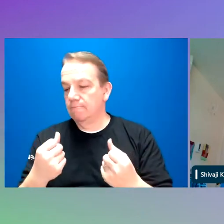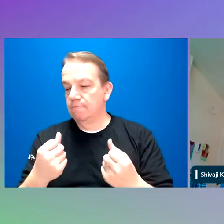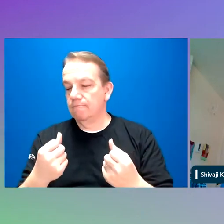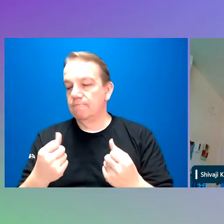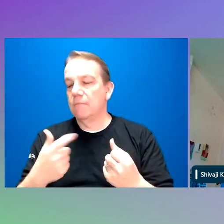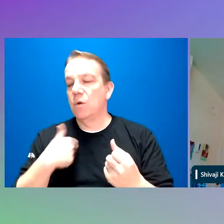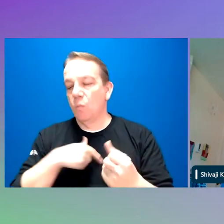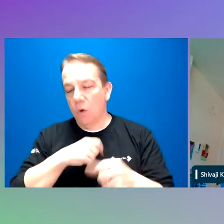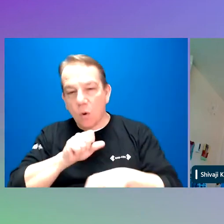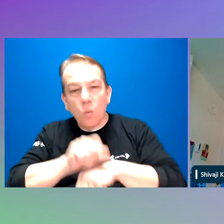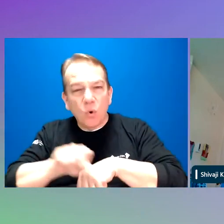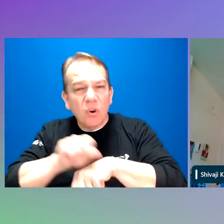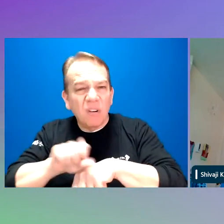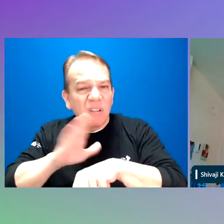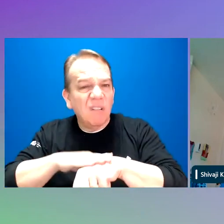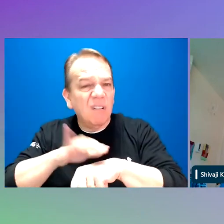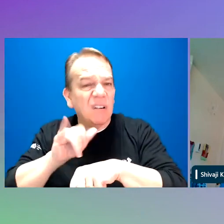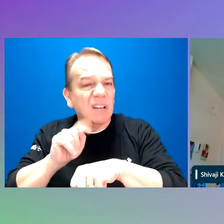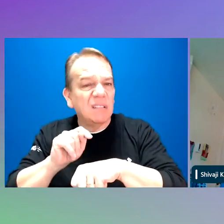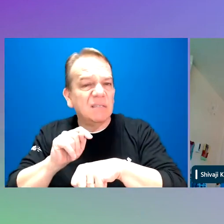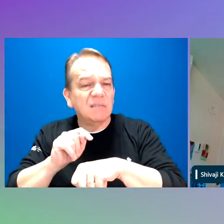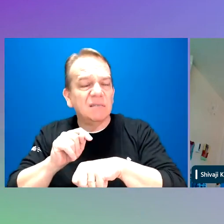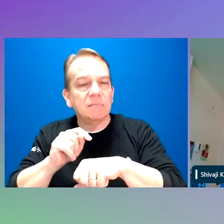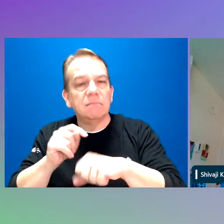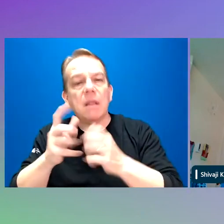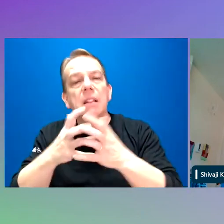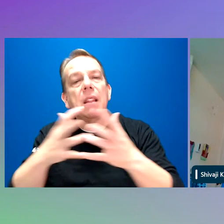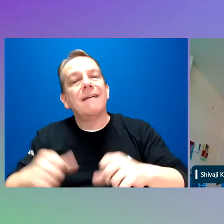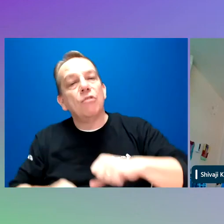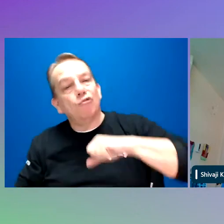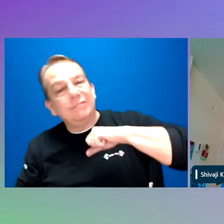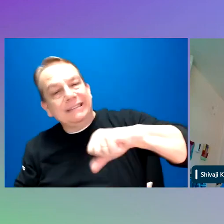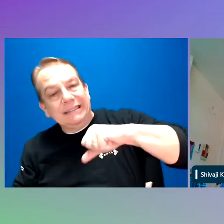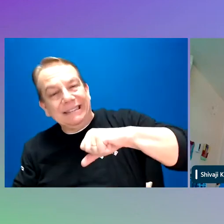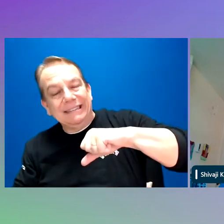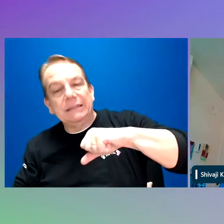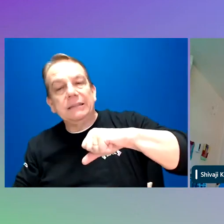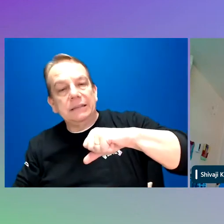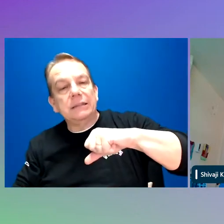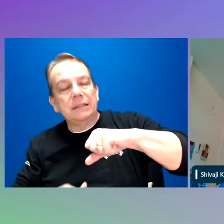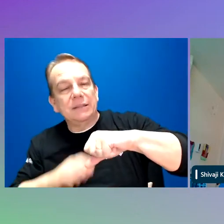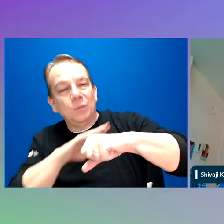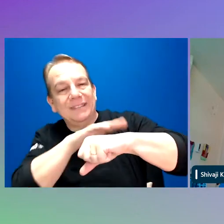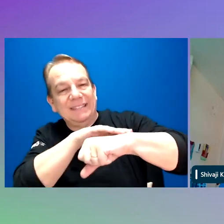lot of the resistance to bring